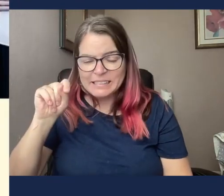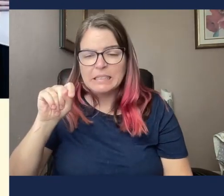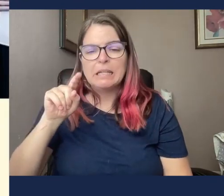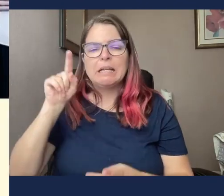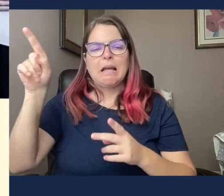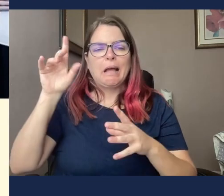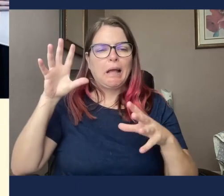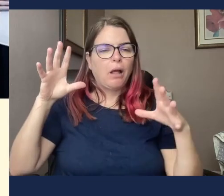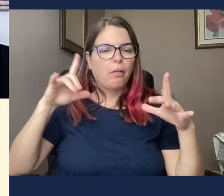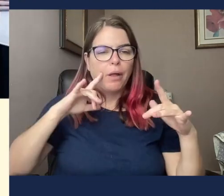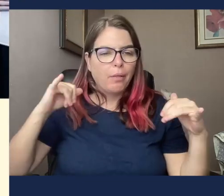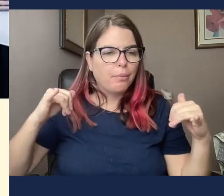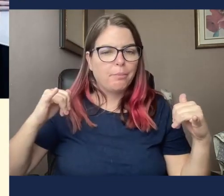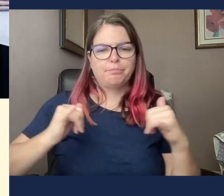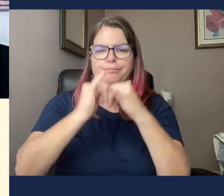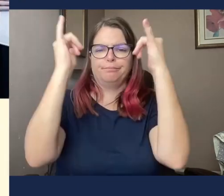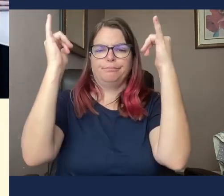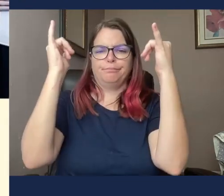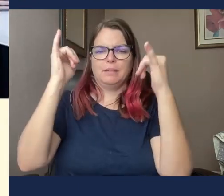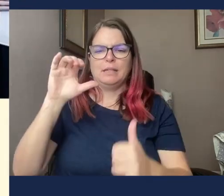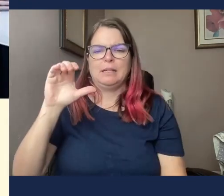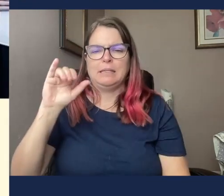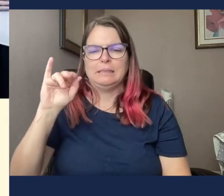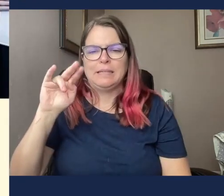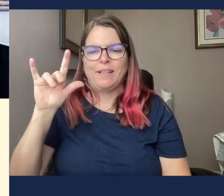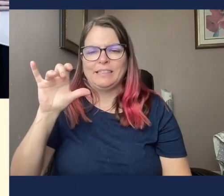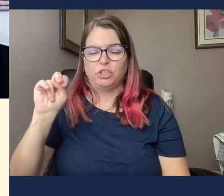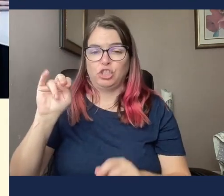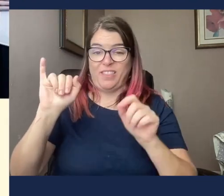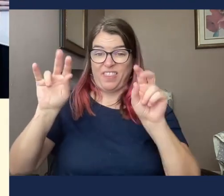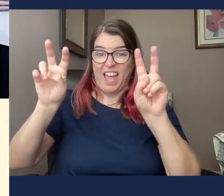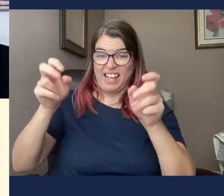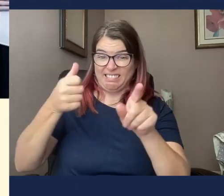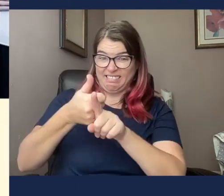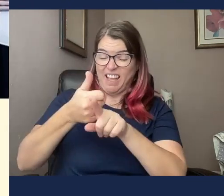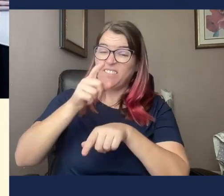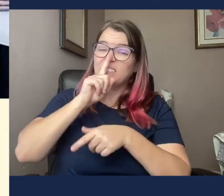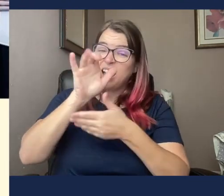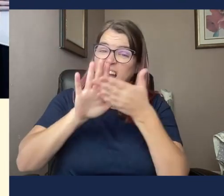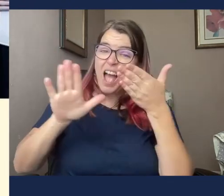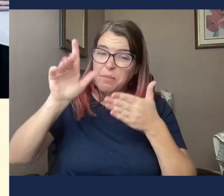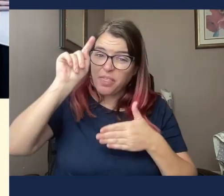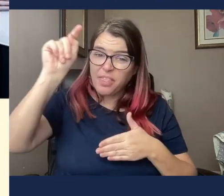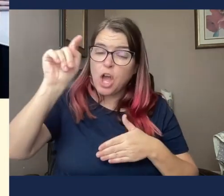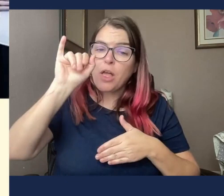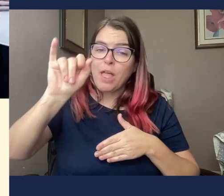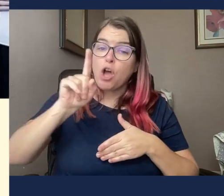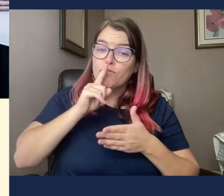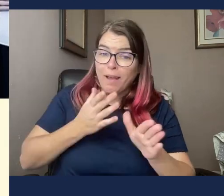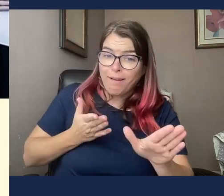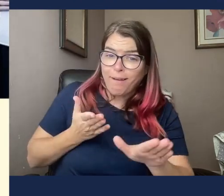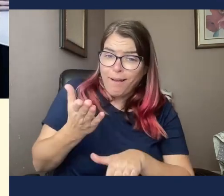world. Since this training of Islam -- framing of Islam consists of pejore tiv, negative